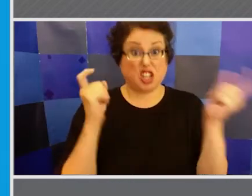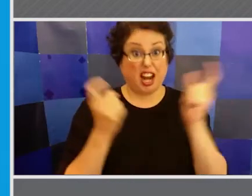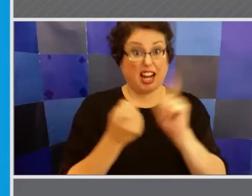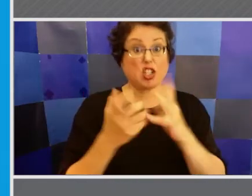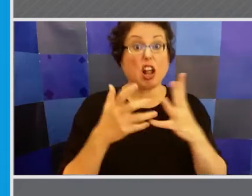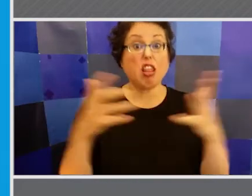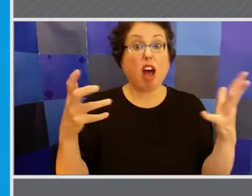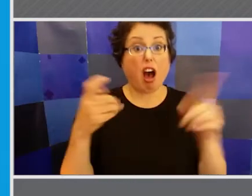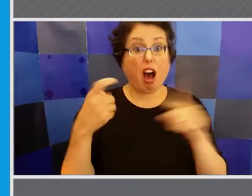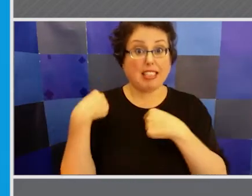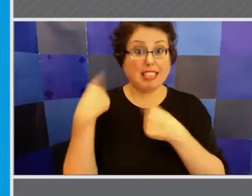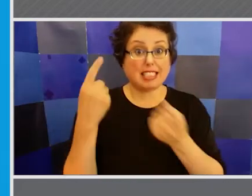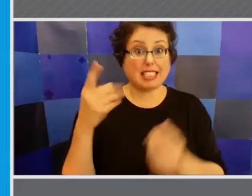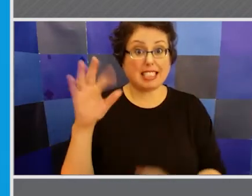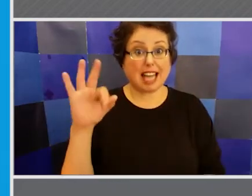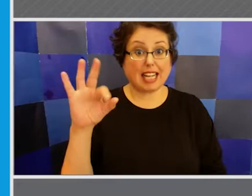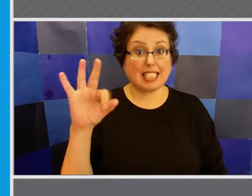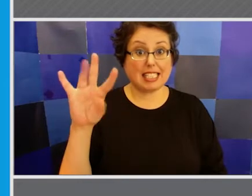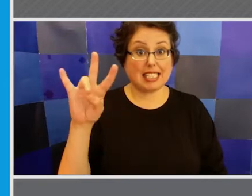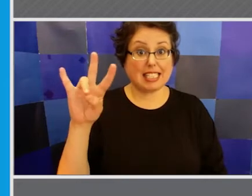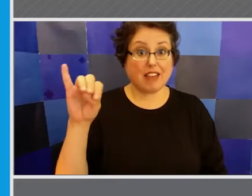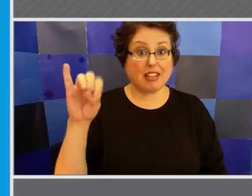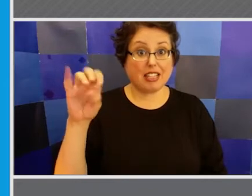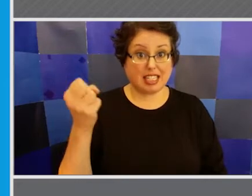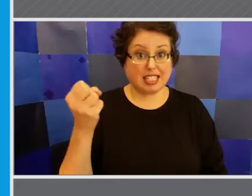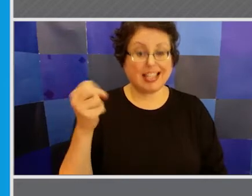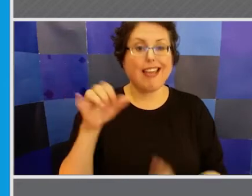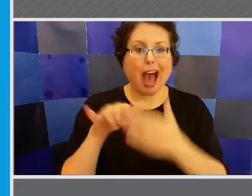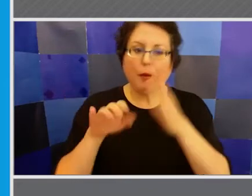else has, you know, that was kind of the peak in the late 70s.